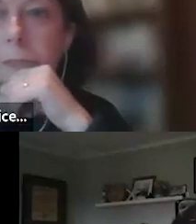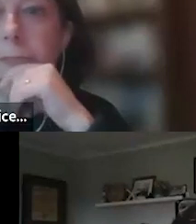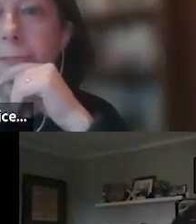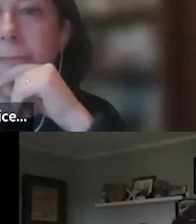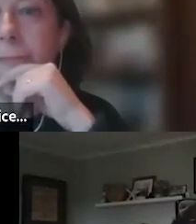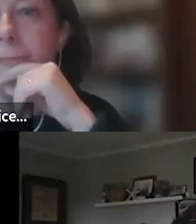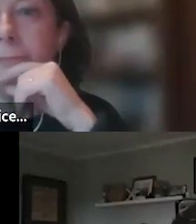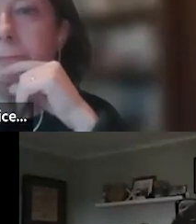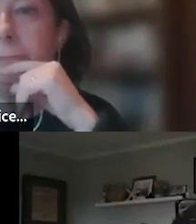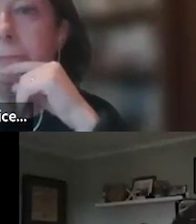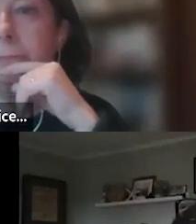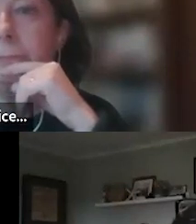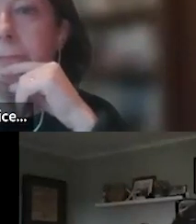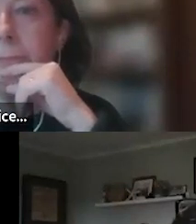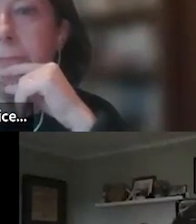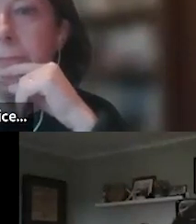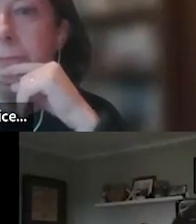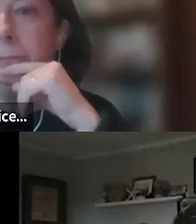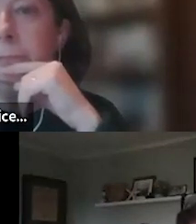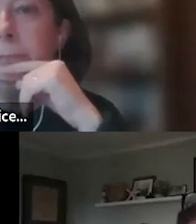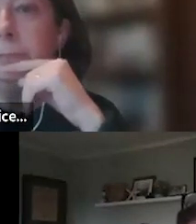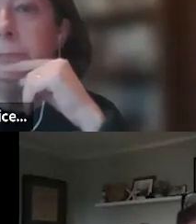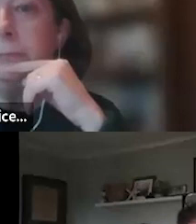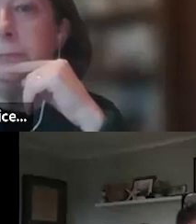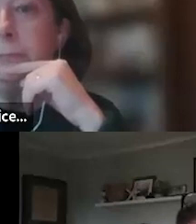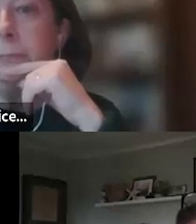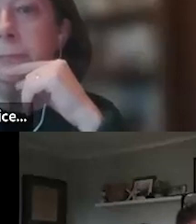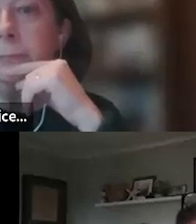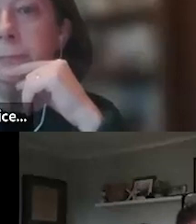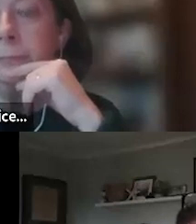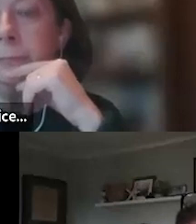and it is the housing tool that scores where...